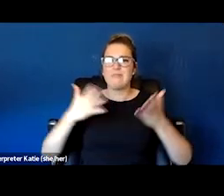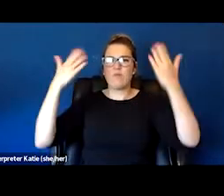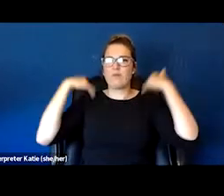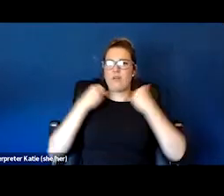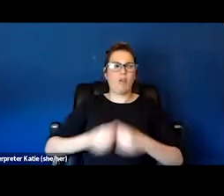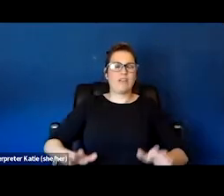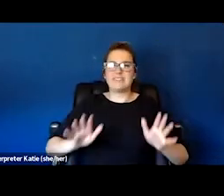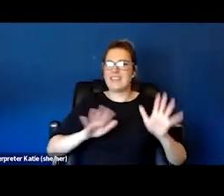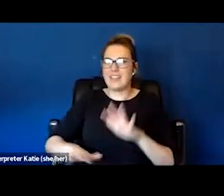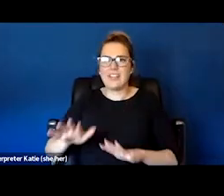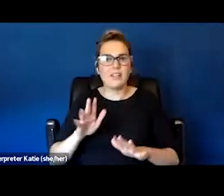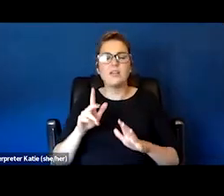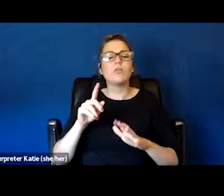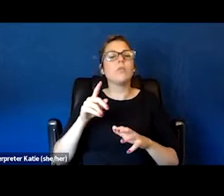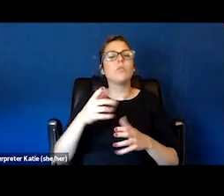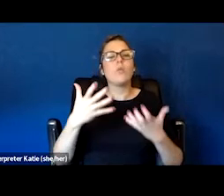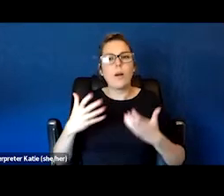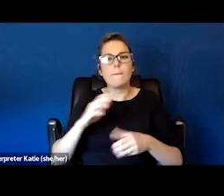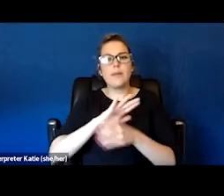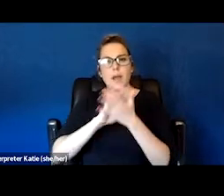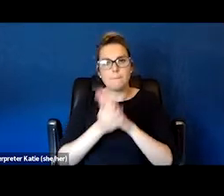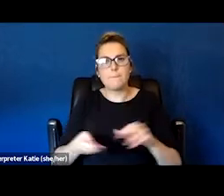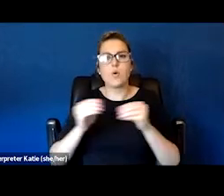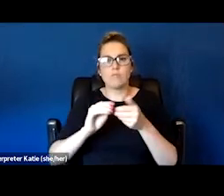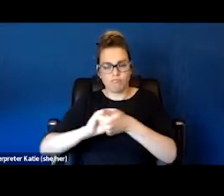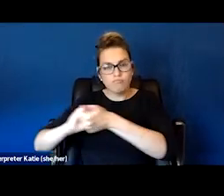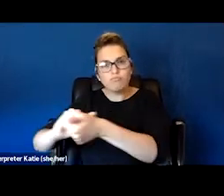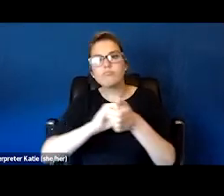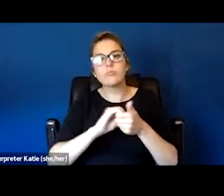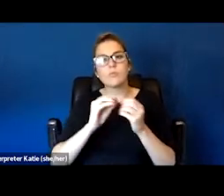for folks who are seeking assistance and help to be able to in a more streamlined way